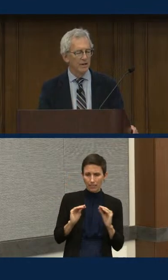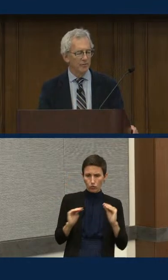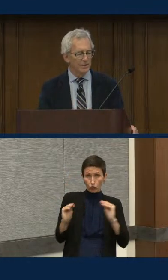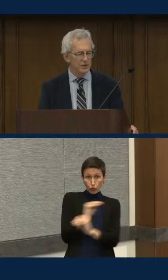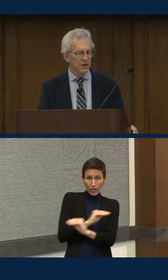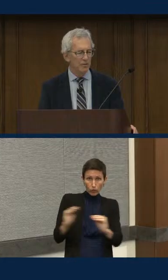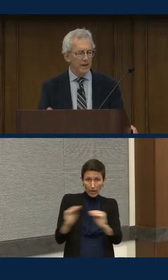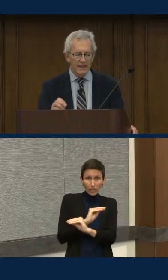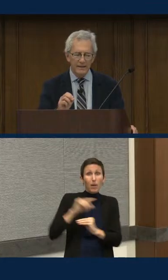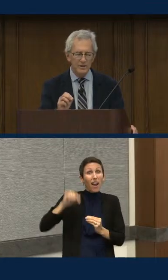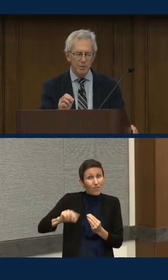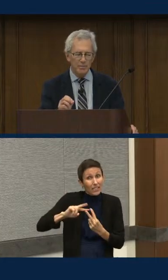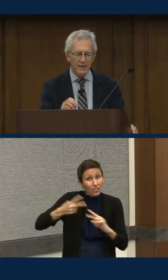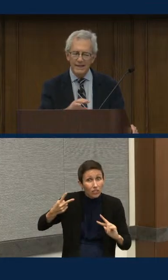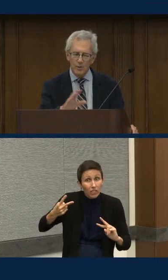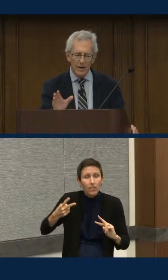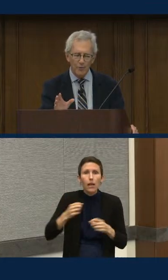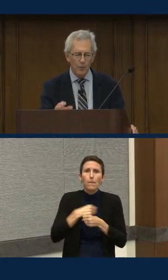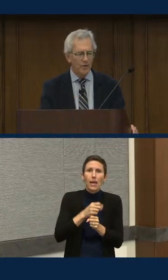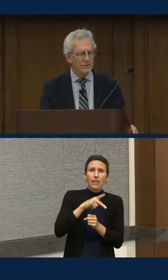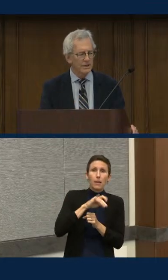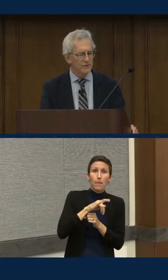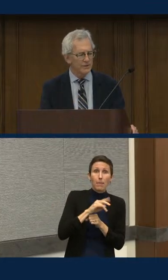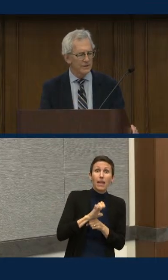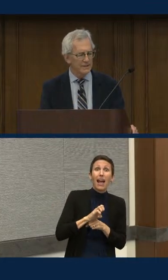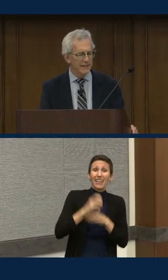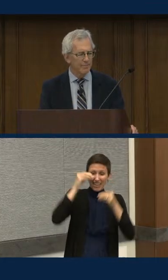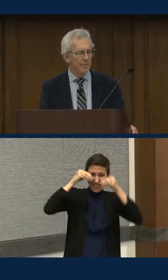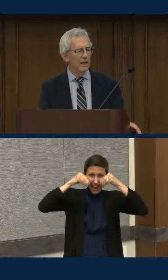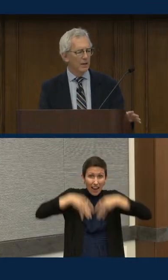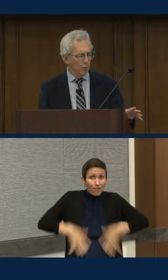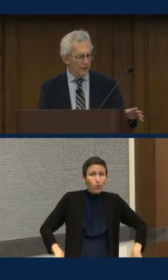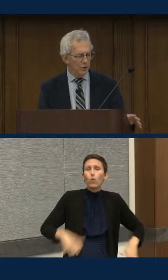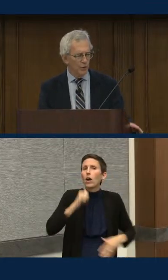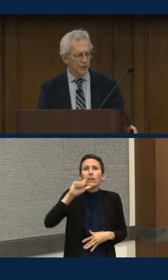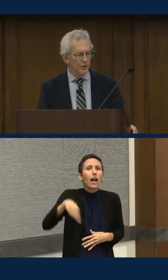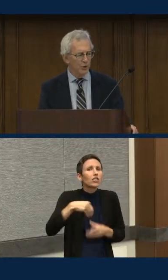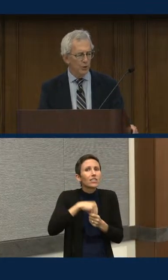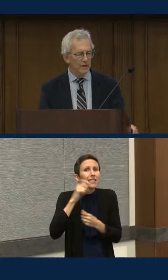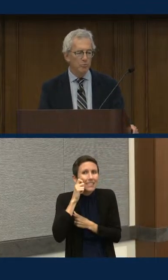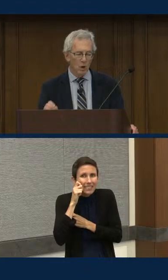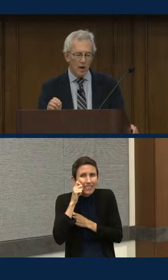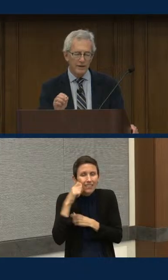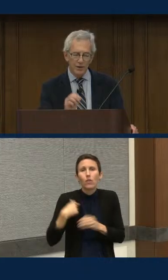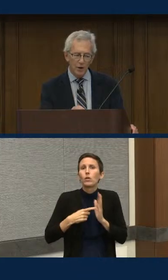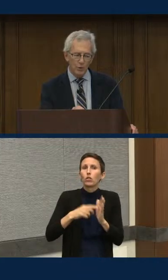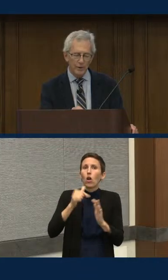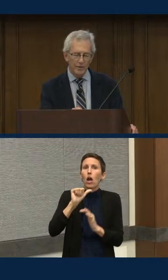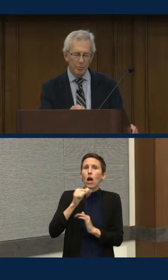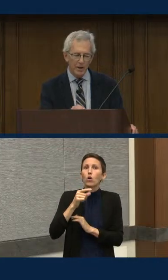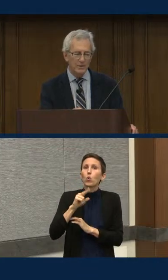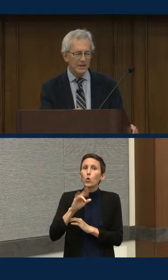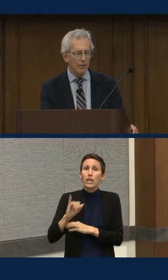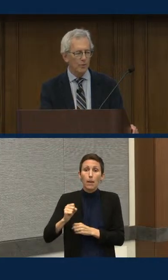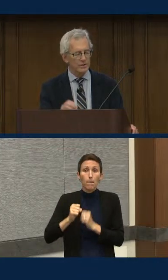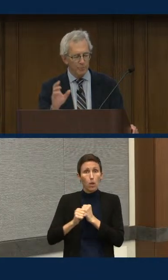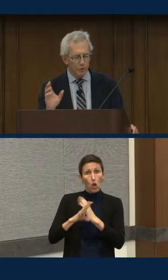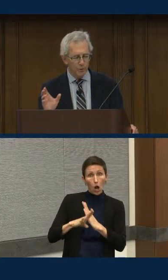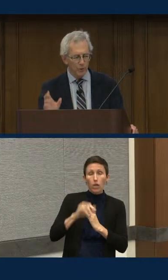making this peptide everywhere instead of just in the skin. We showed agouti blocked not only